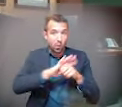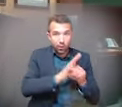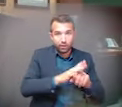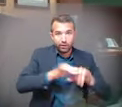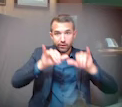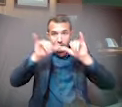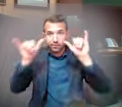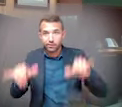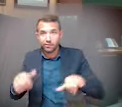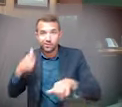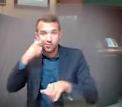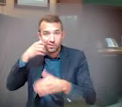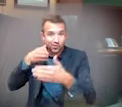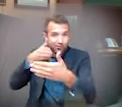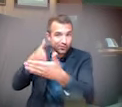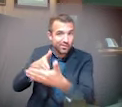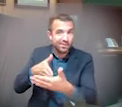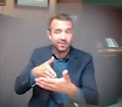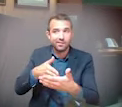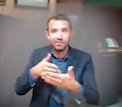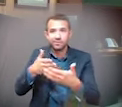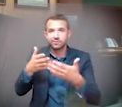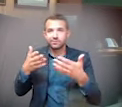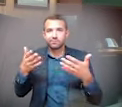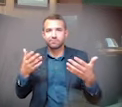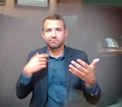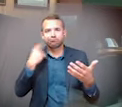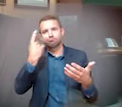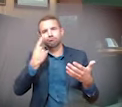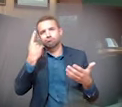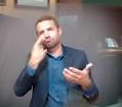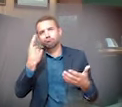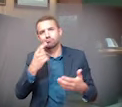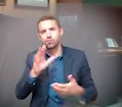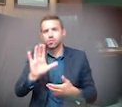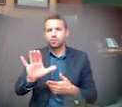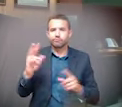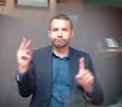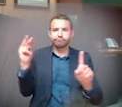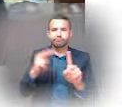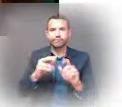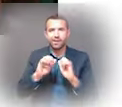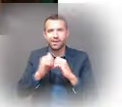And if you can start Beth, where do you see this impacting the disability community?